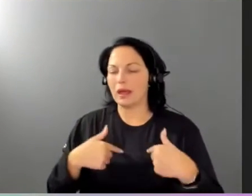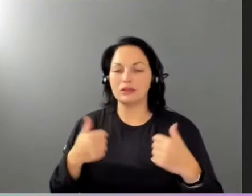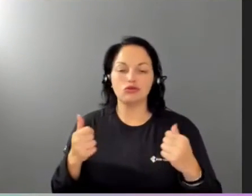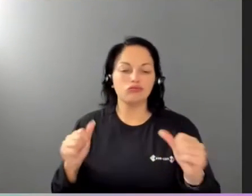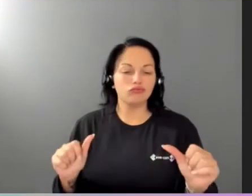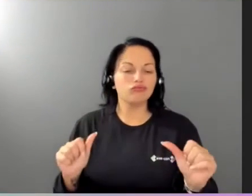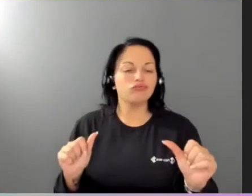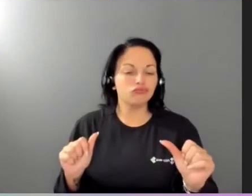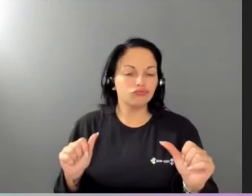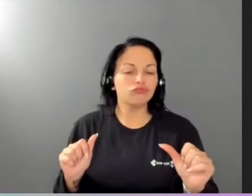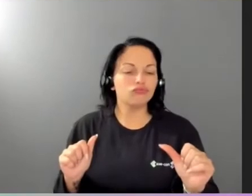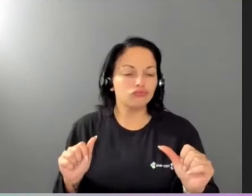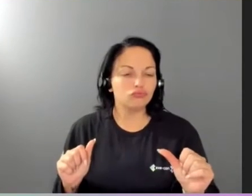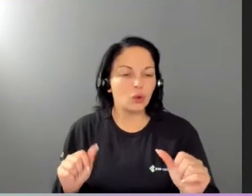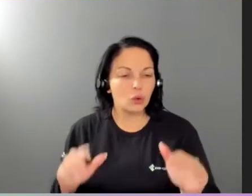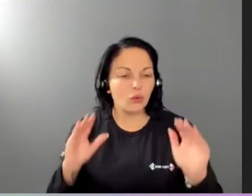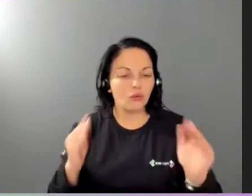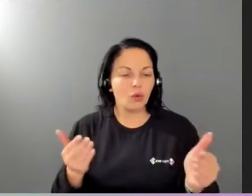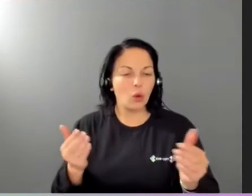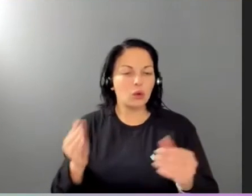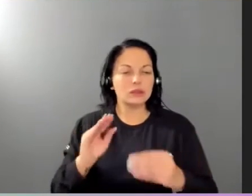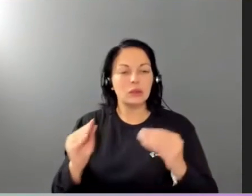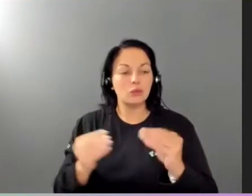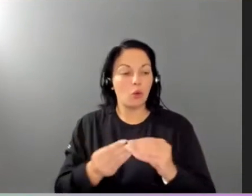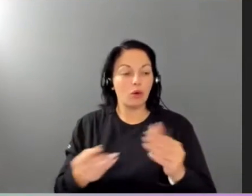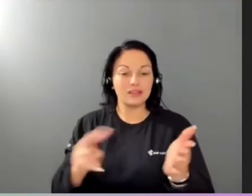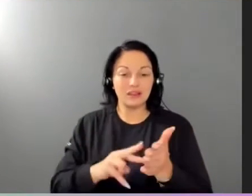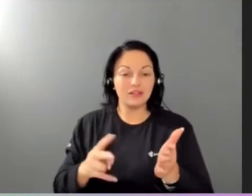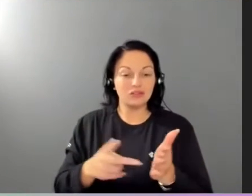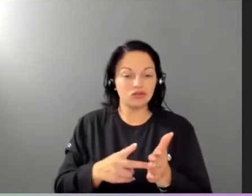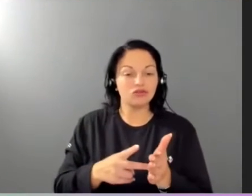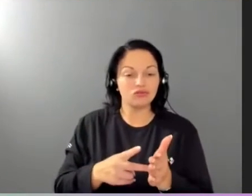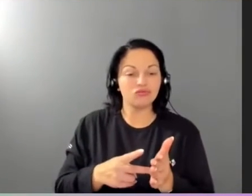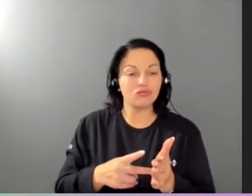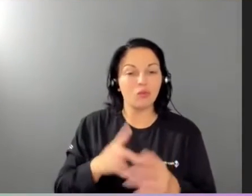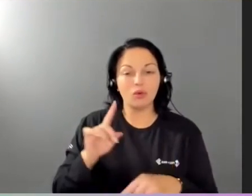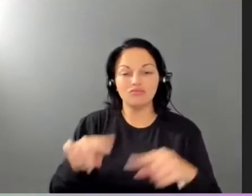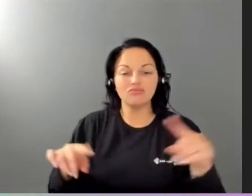People get wrapped around, with numbers and quantifying, which is the whole point of these maturity